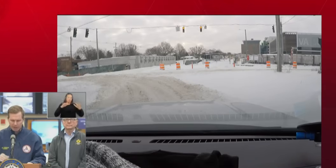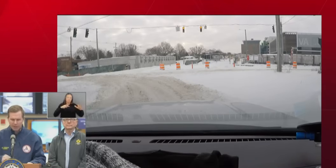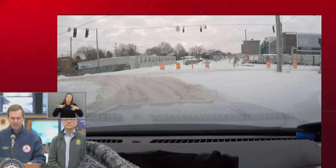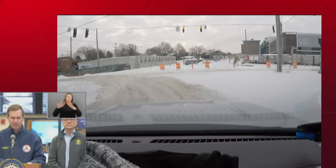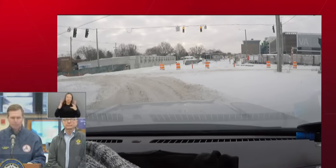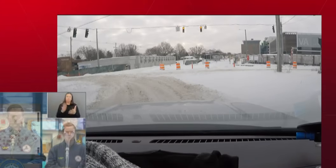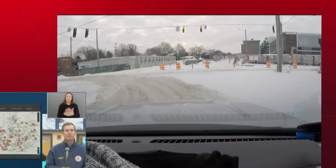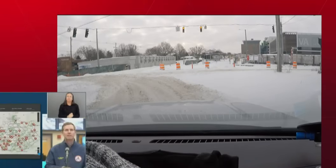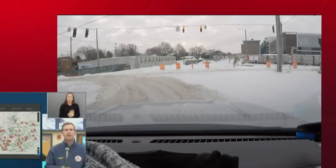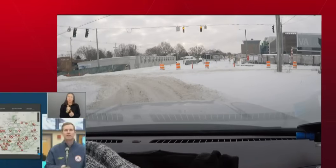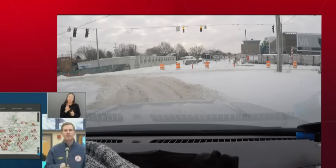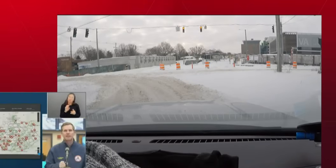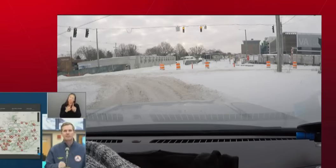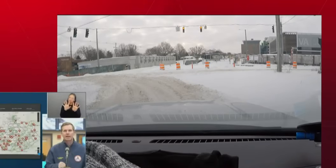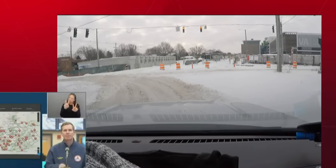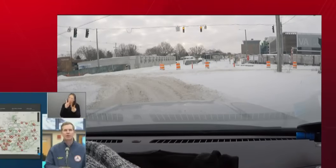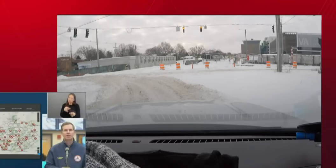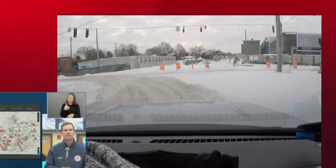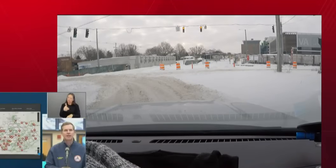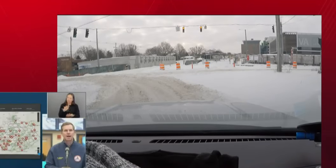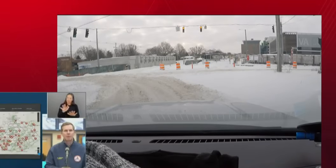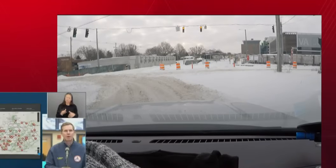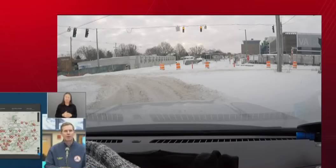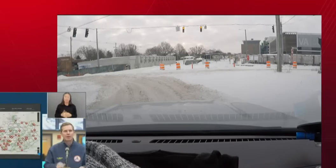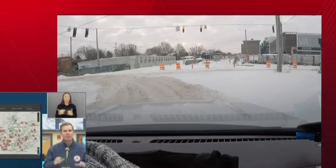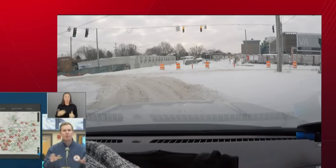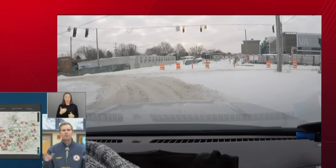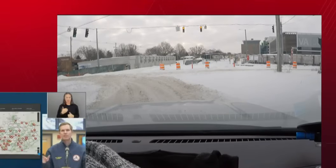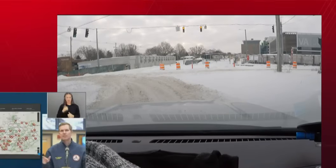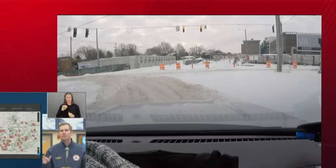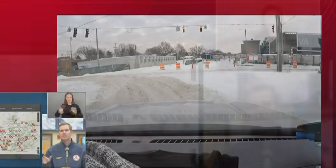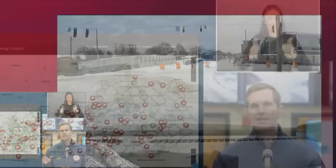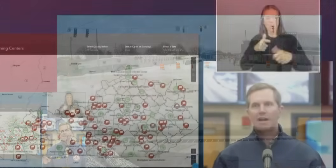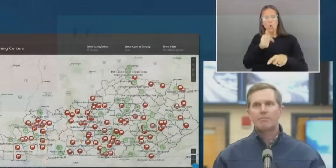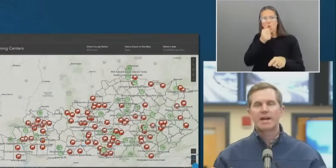BUT TO BE SAFE, MAKE SURE YOU LOOK UP THAT WARMING WARNING CENTER LOCATION.